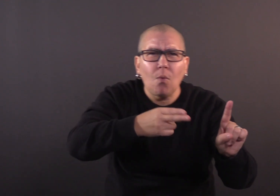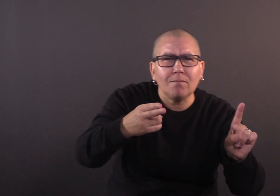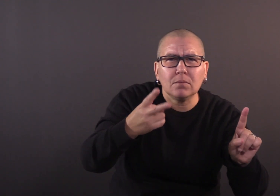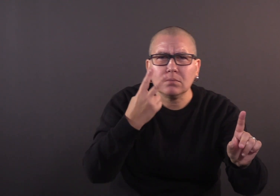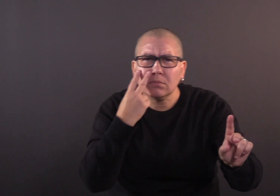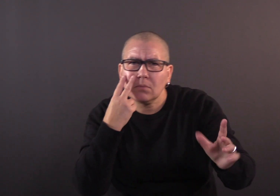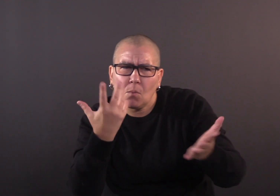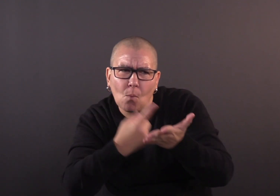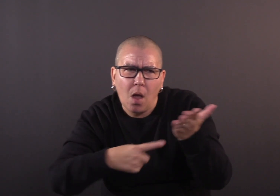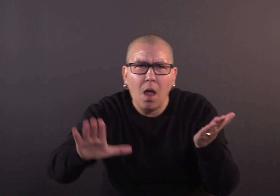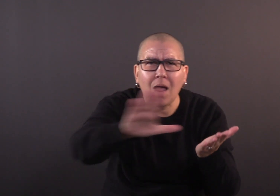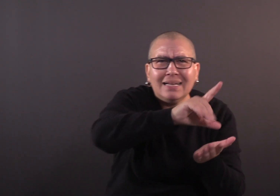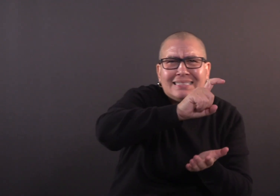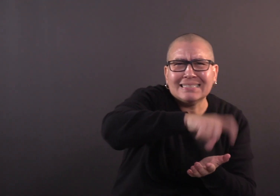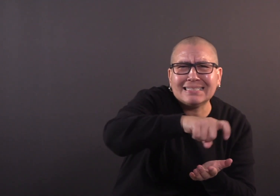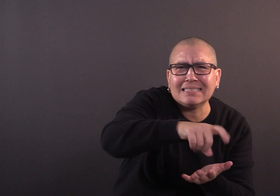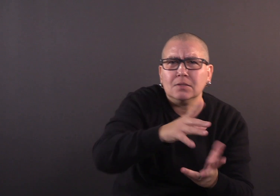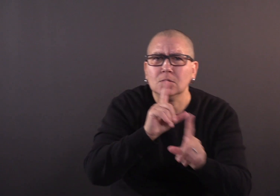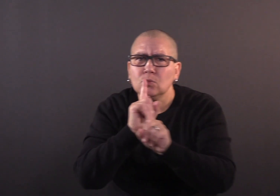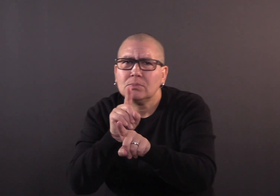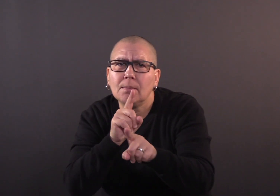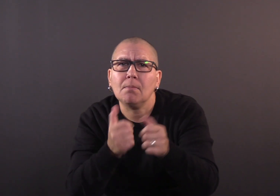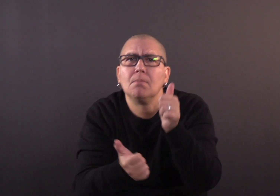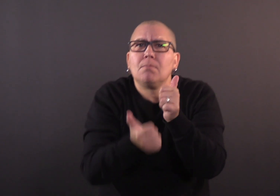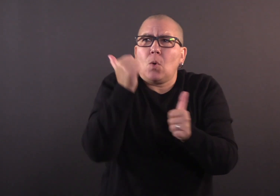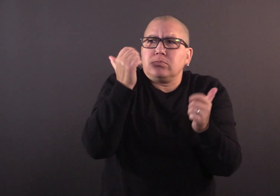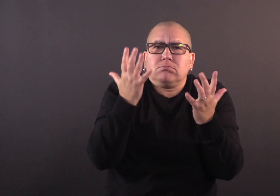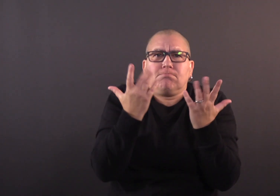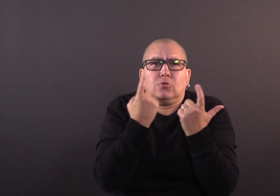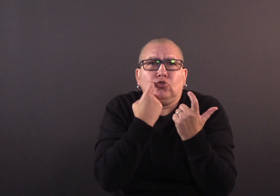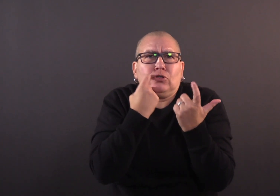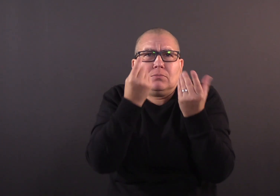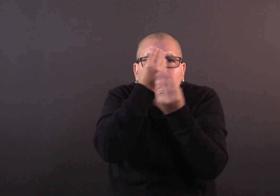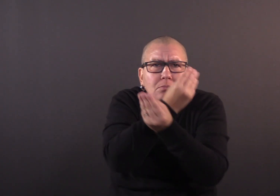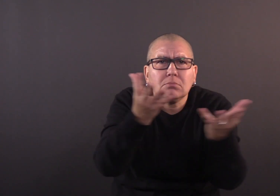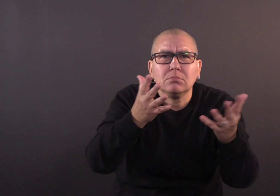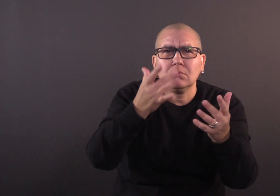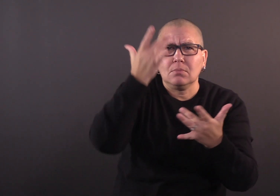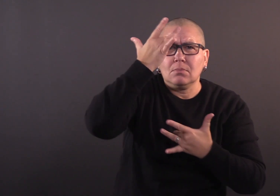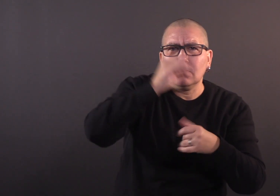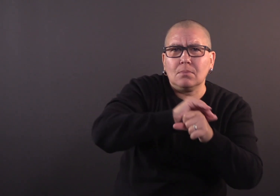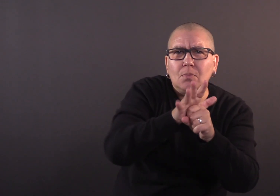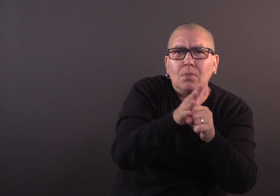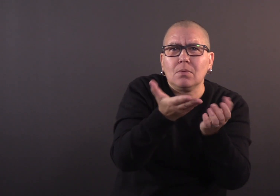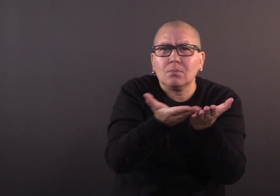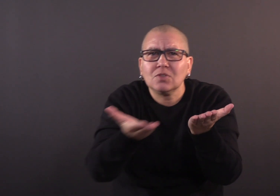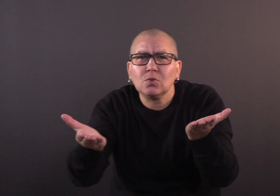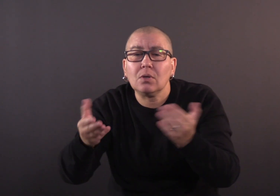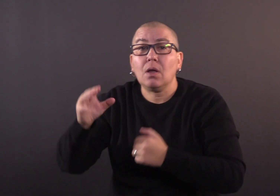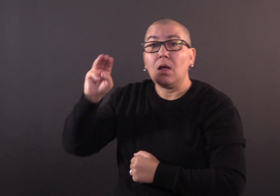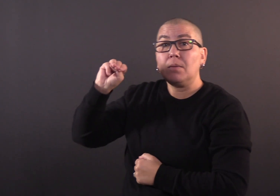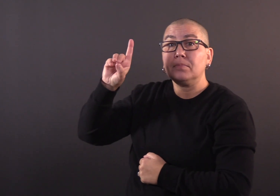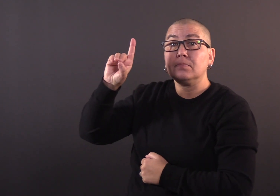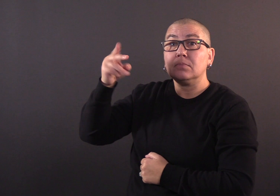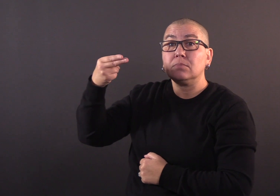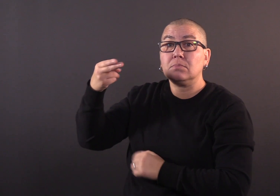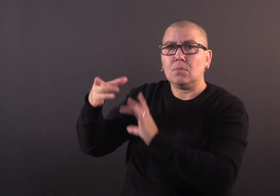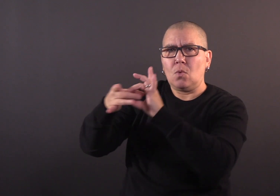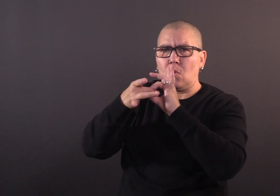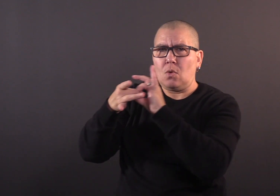recovery period. Through several cross-agency workgroups, including the Disability Health Equity